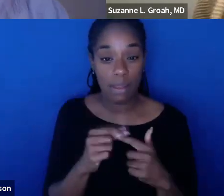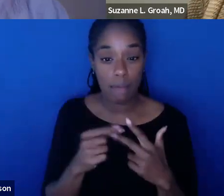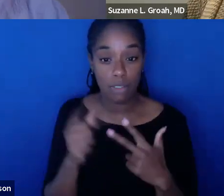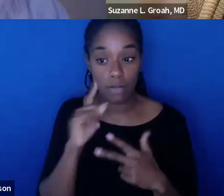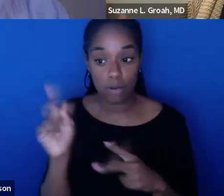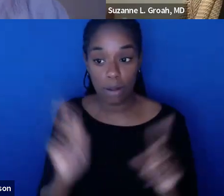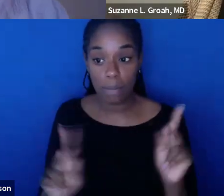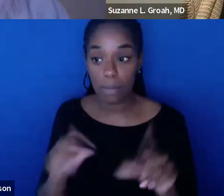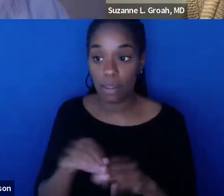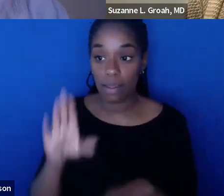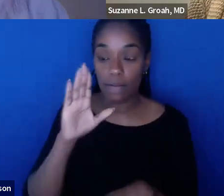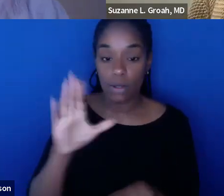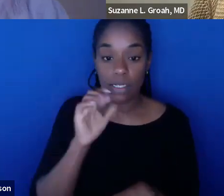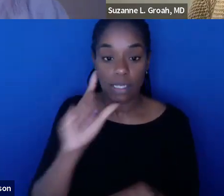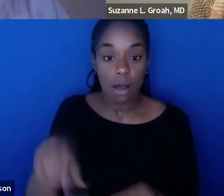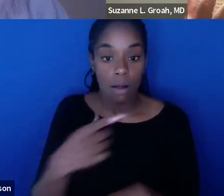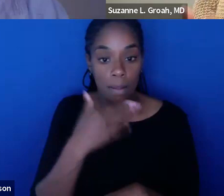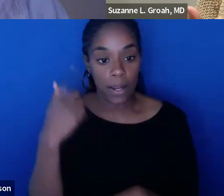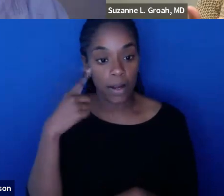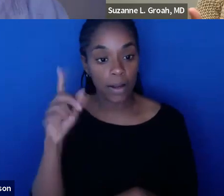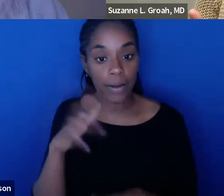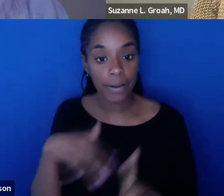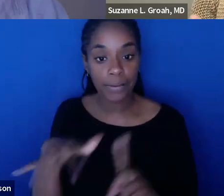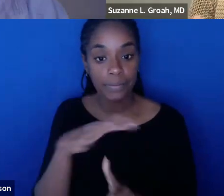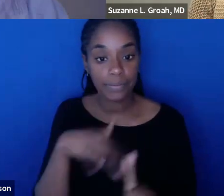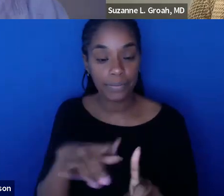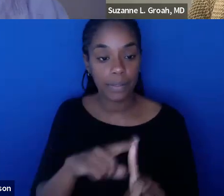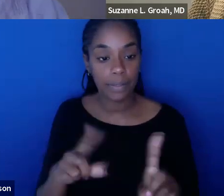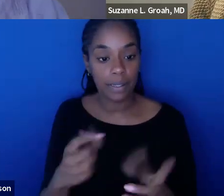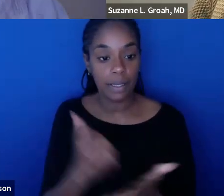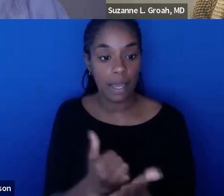it’s not only better for the environment, but it helps relieve this problem.